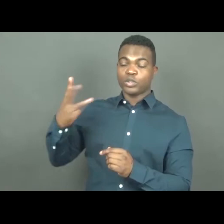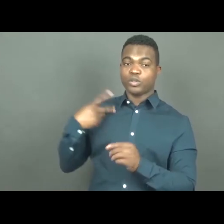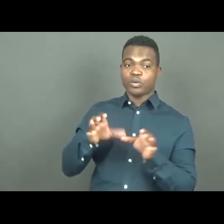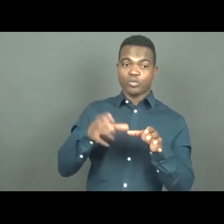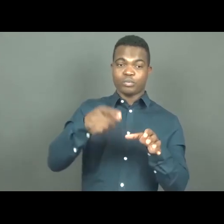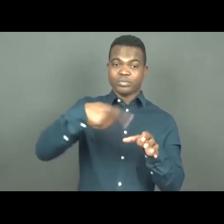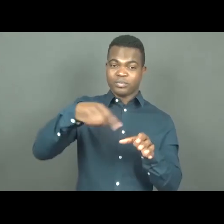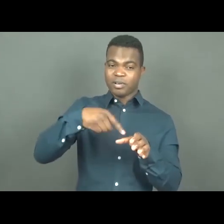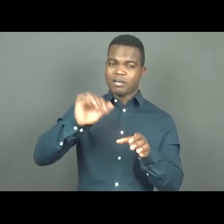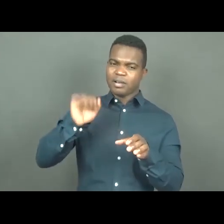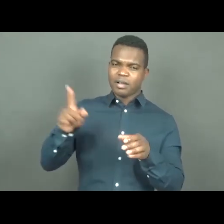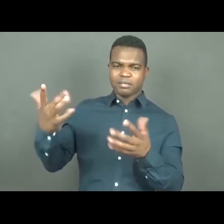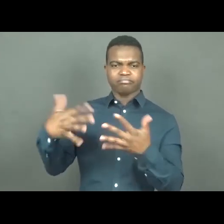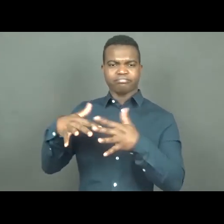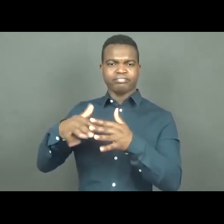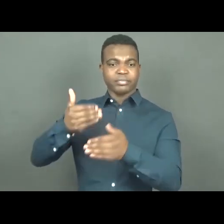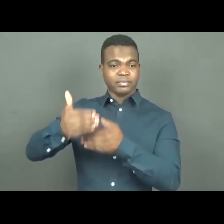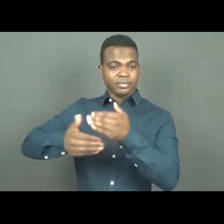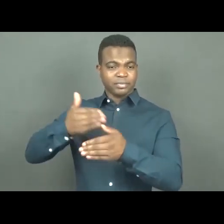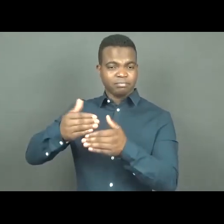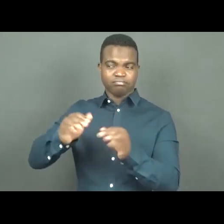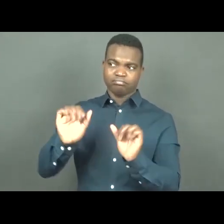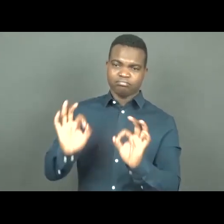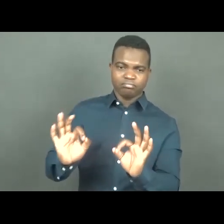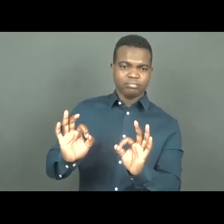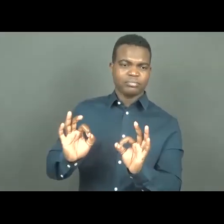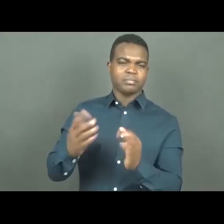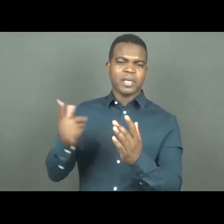rate. I don't know, in terms of our colleagues who would like to answer those questions or